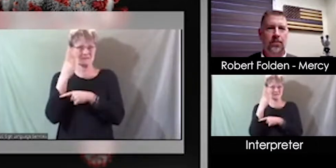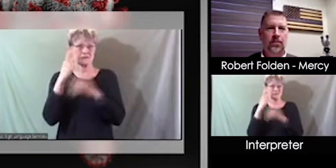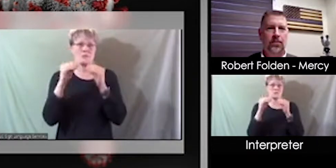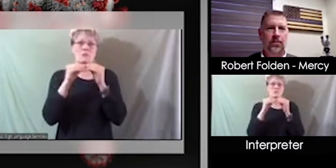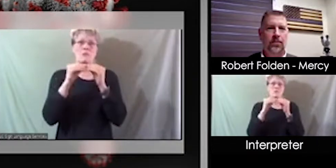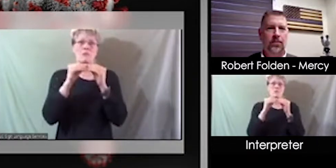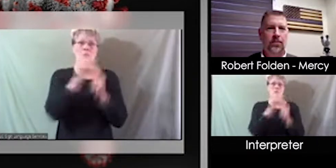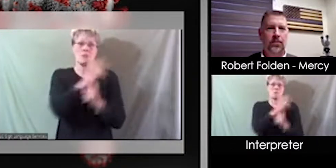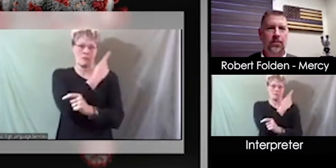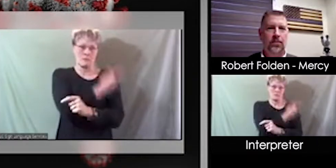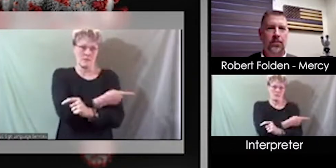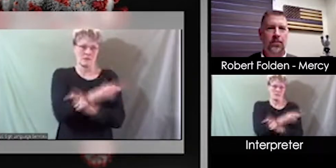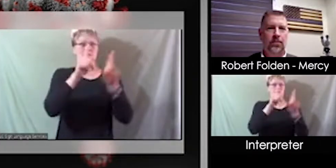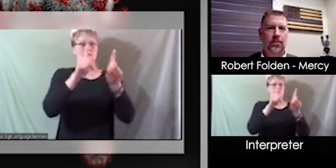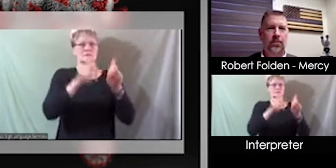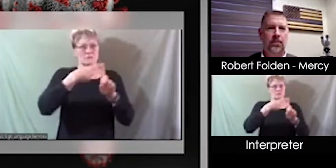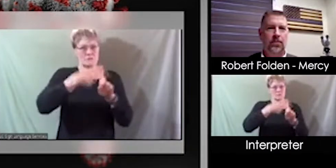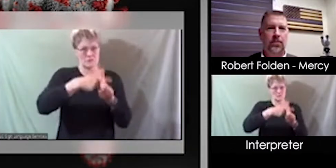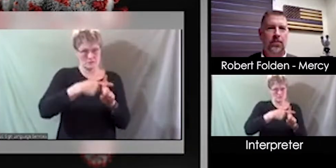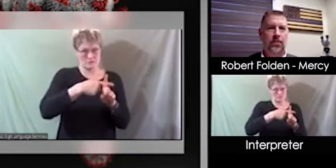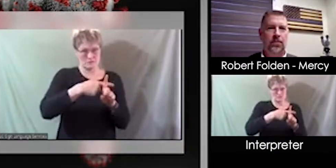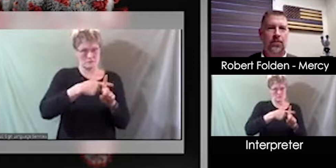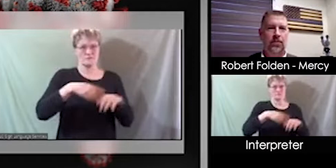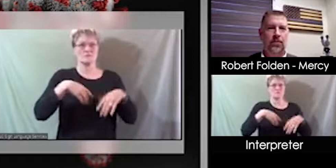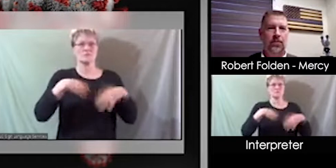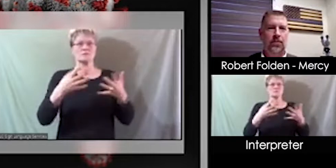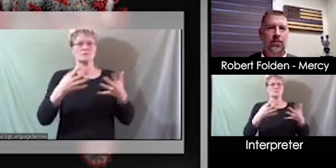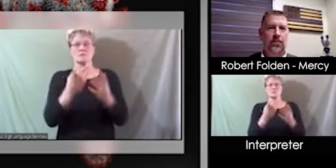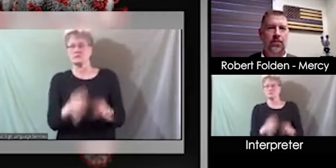is to do more of that social distancing so that we can